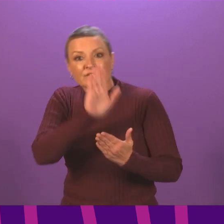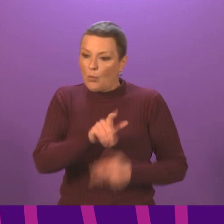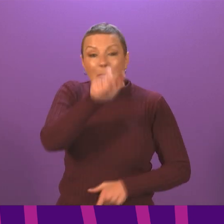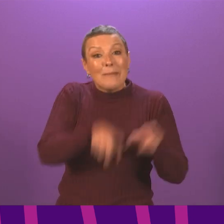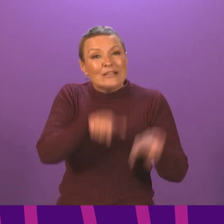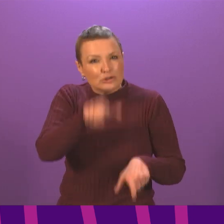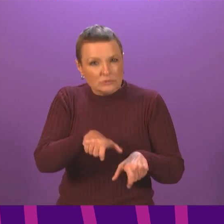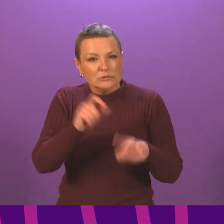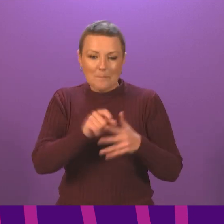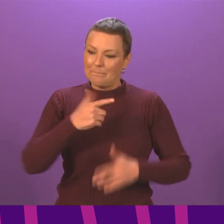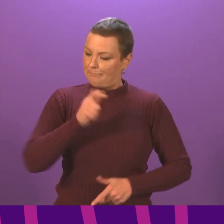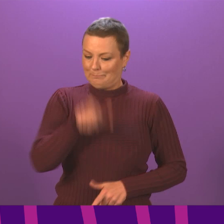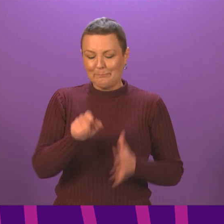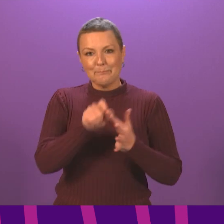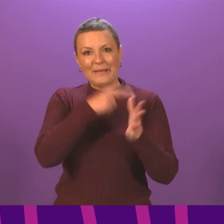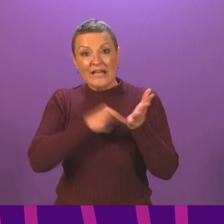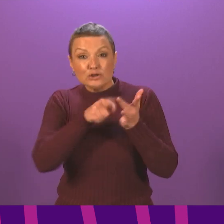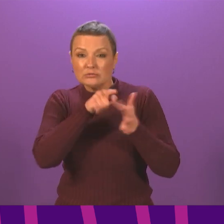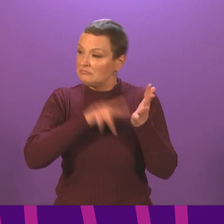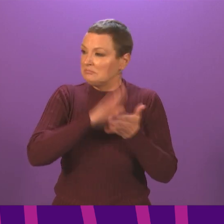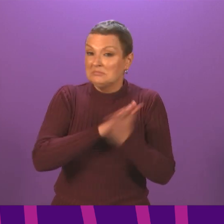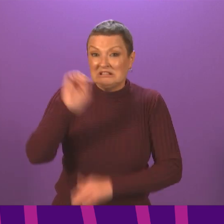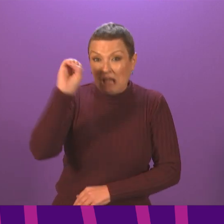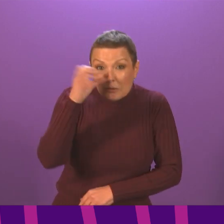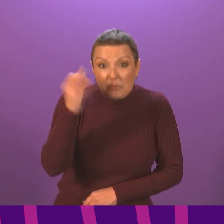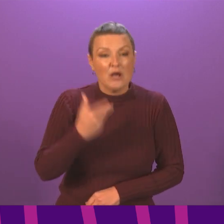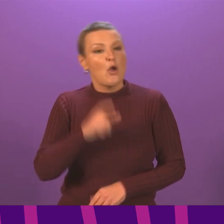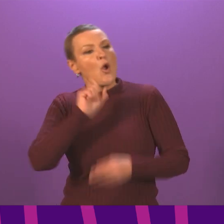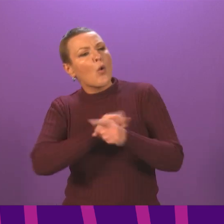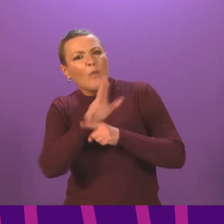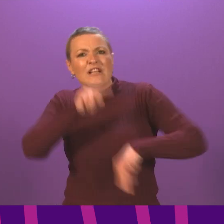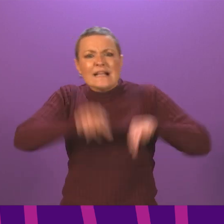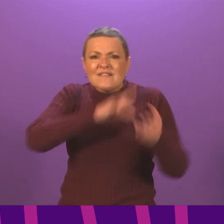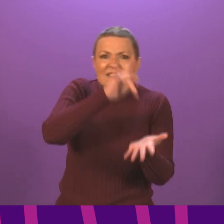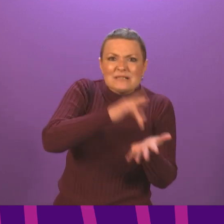in our hospitals, in the Scottish Ambulance Service and in Covid assessment centres in